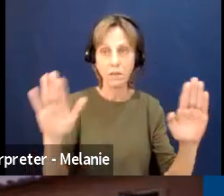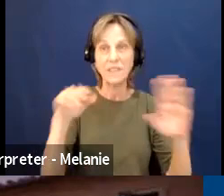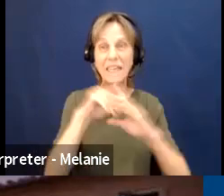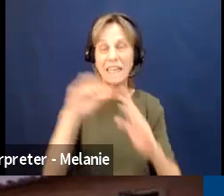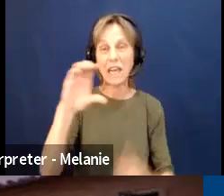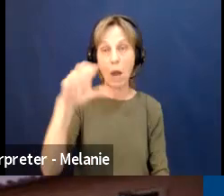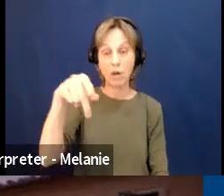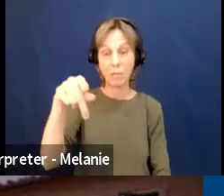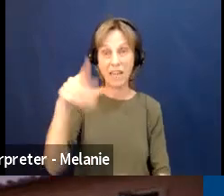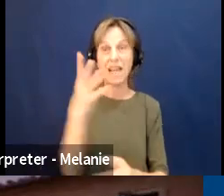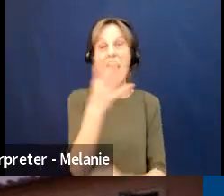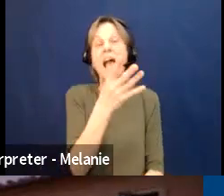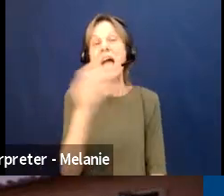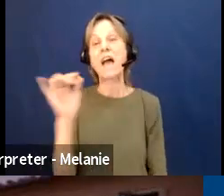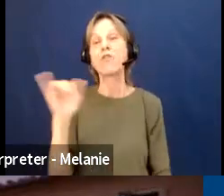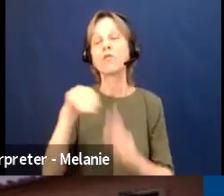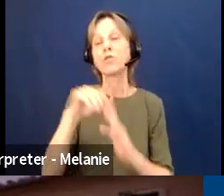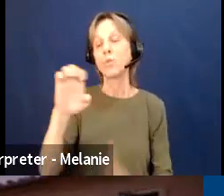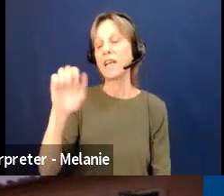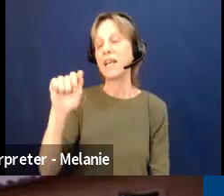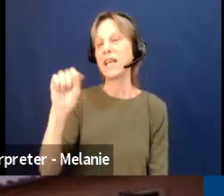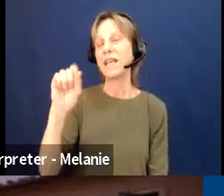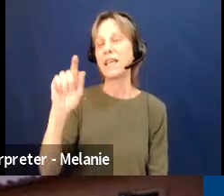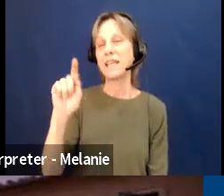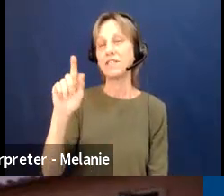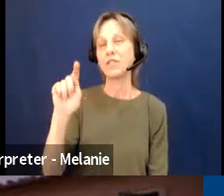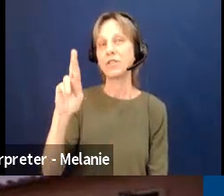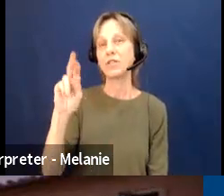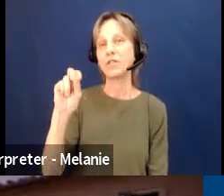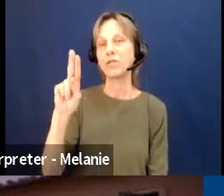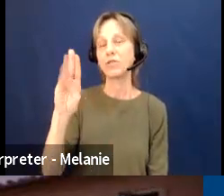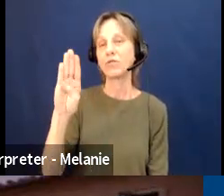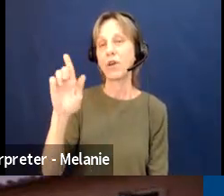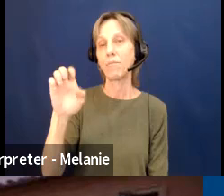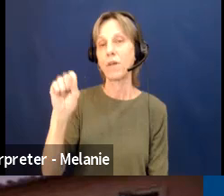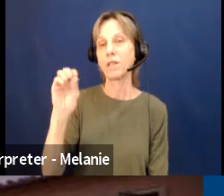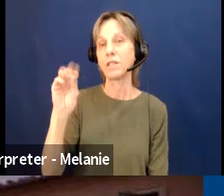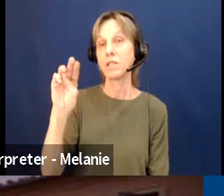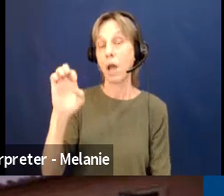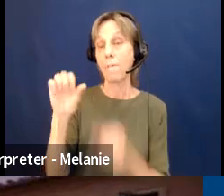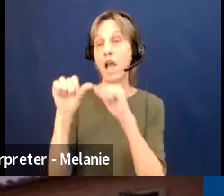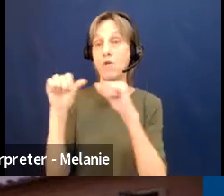in the East Troublesome area so in East Troublesome area the sponsor there is Northern